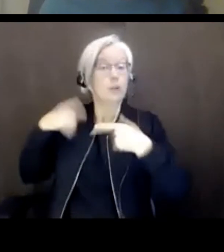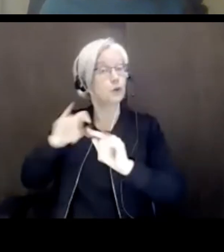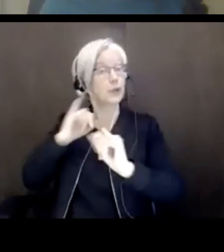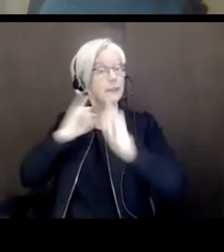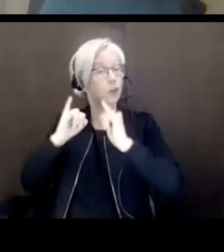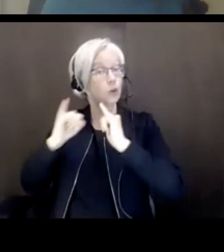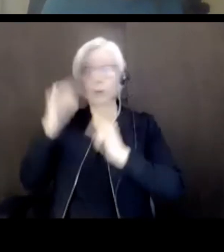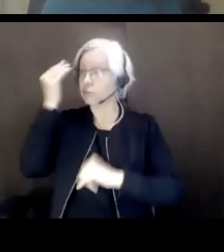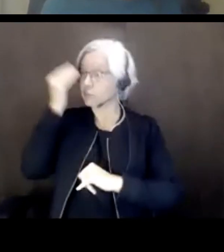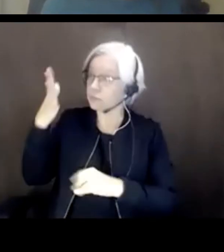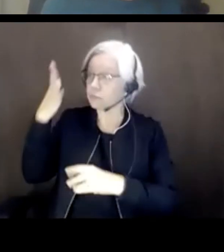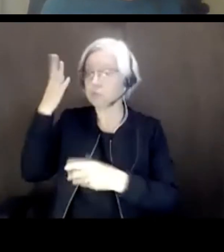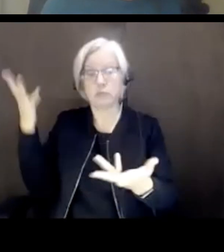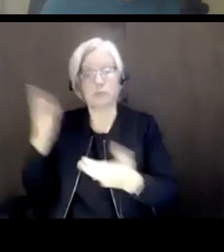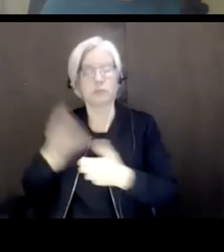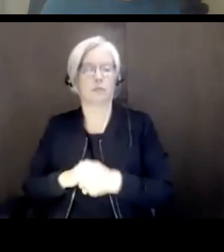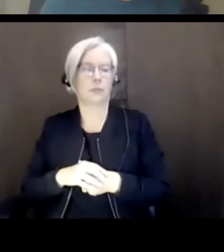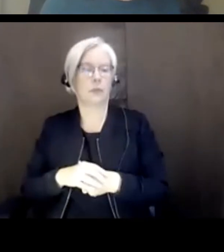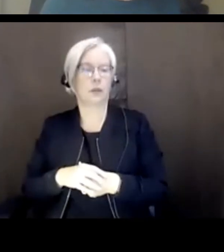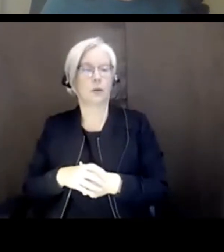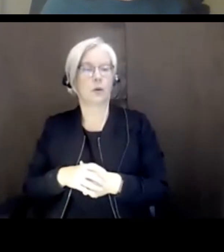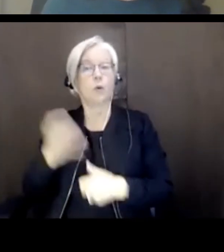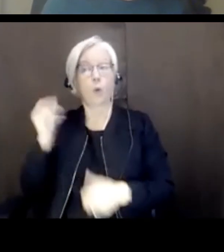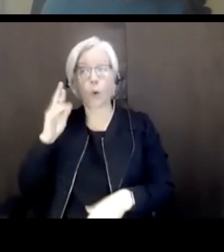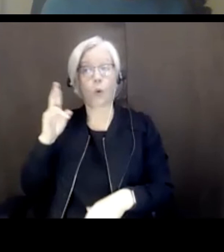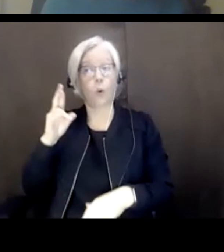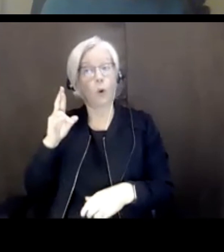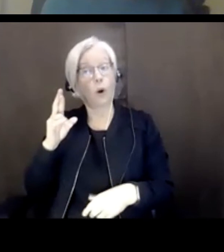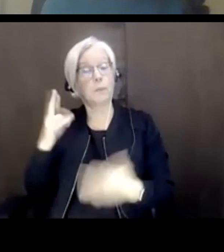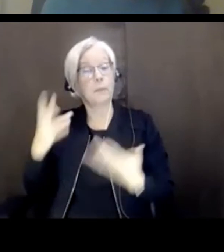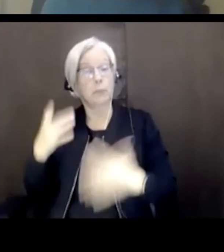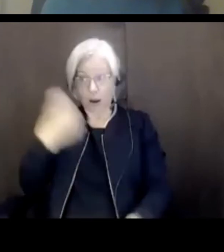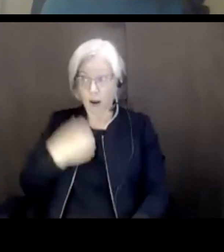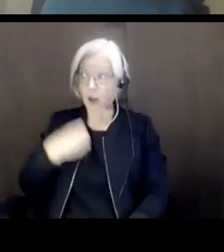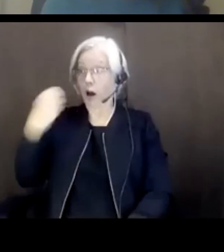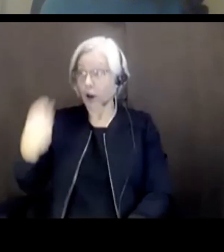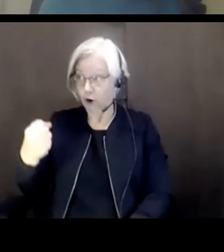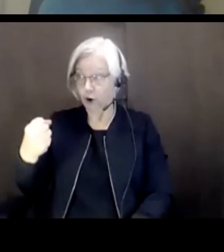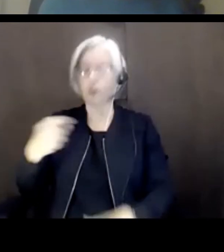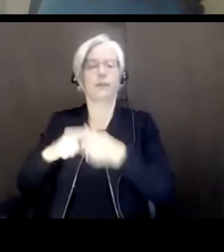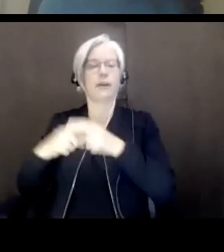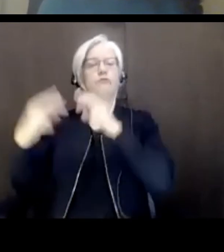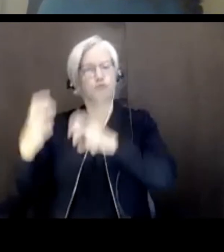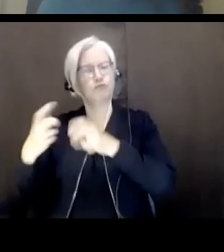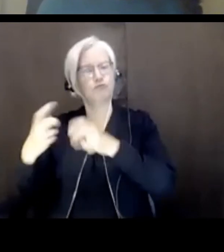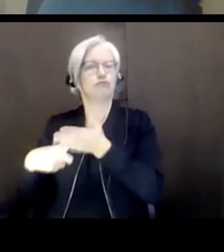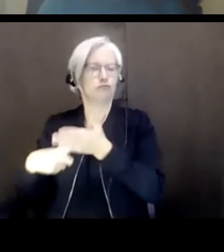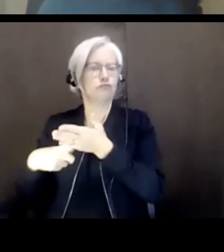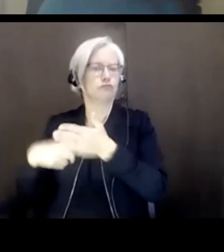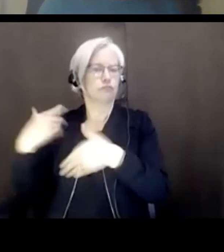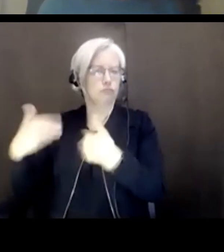OR ONCE YOU GET STARTED IN EMPLOYMENT. ONE THING THAT IS TO IMPORTANT TO